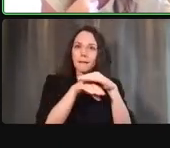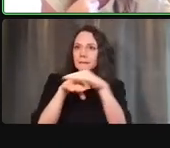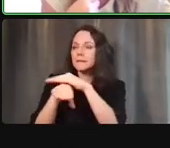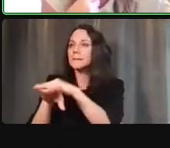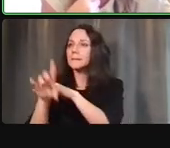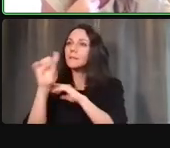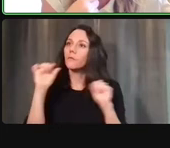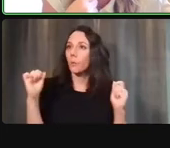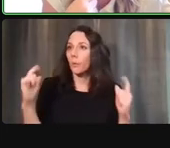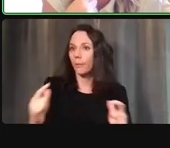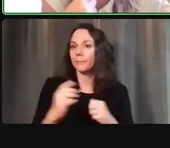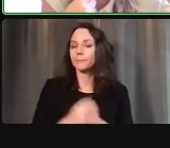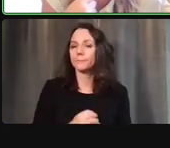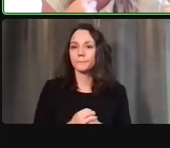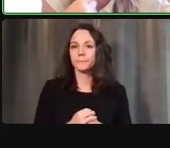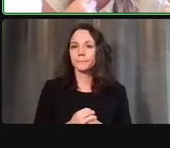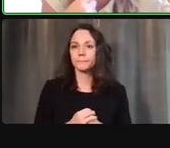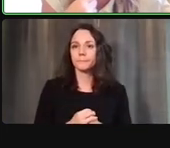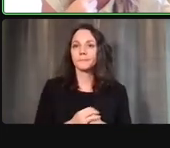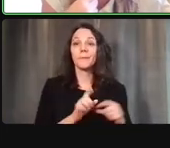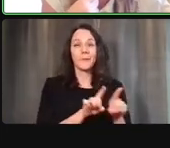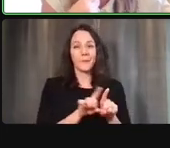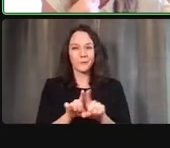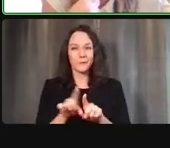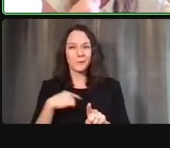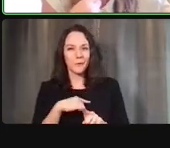We are also working with a group of foster